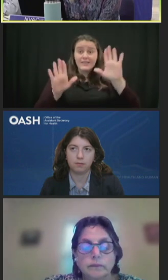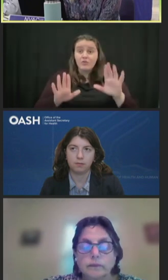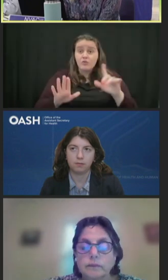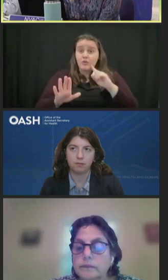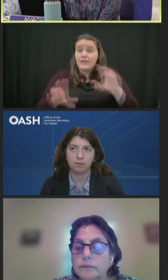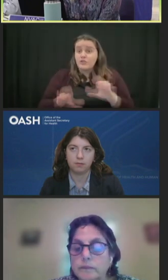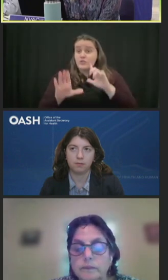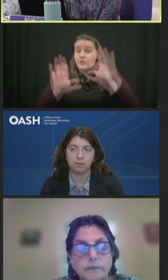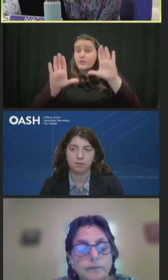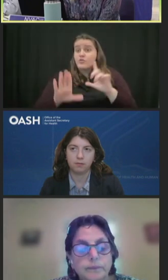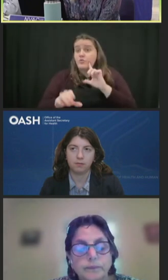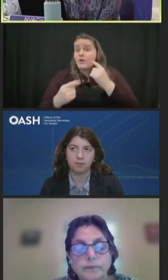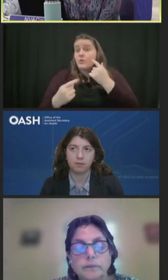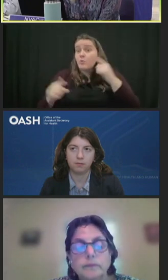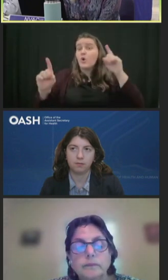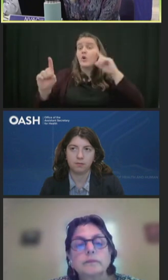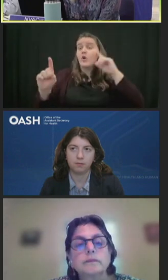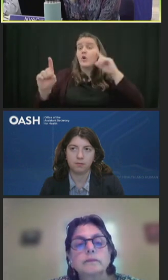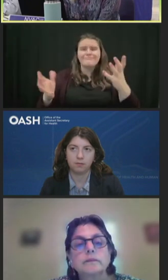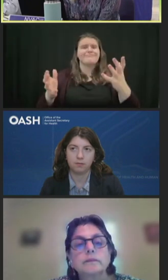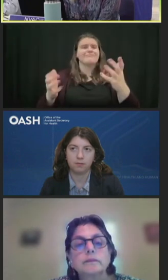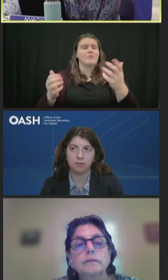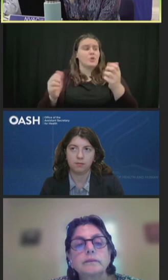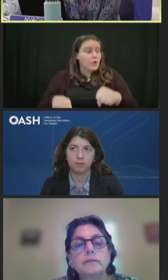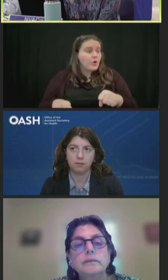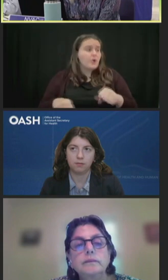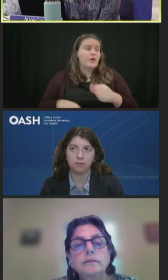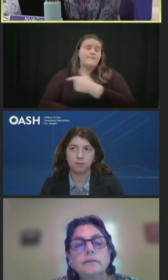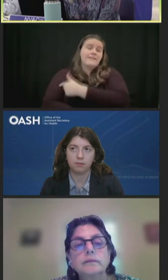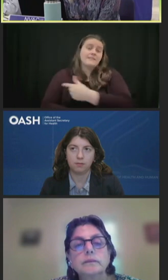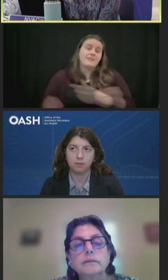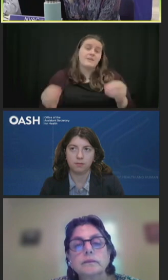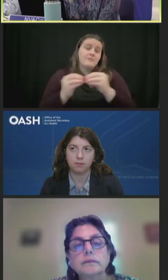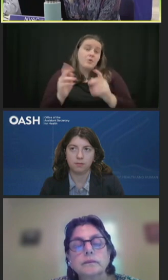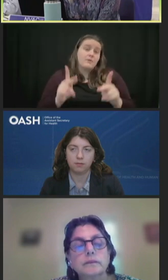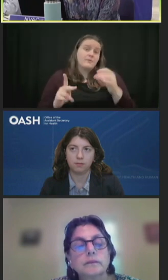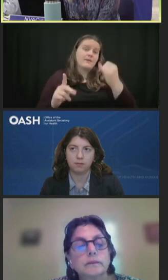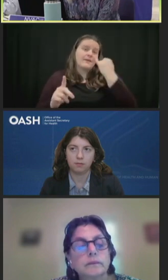and could vaccinate more people if there were additional funding. So, the vaccination -- the